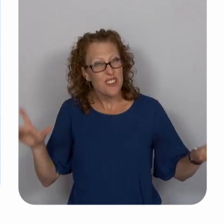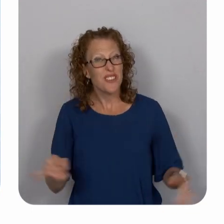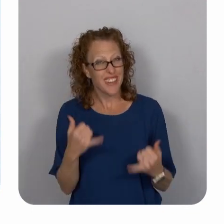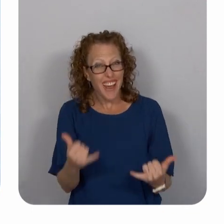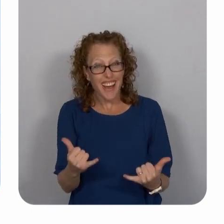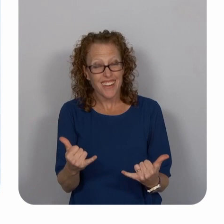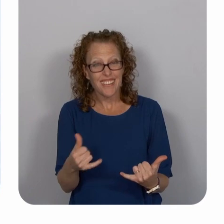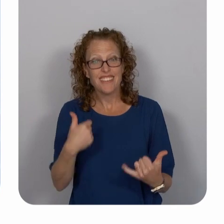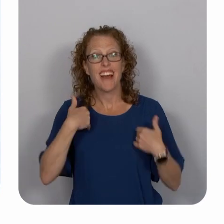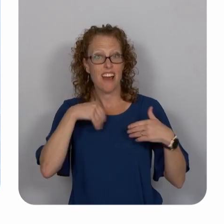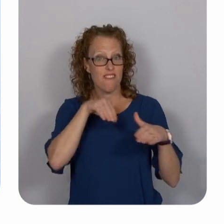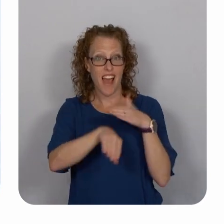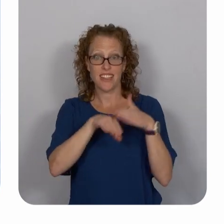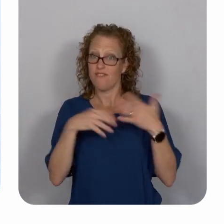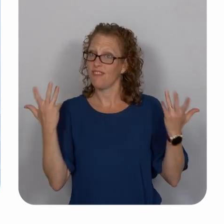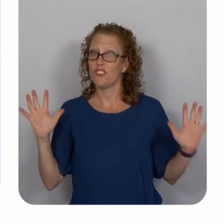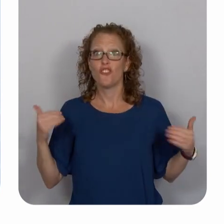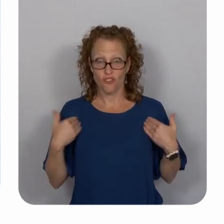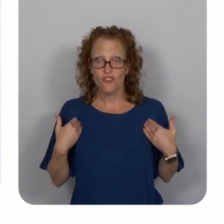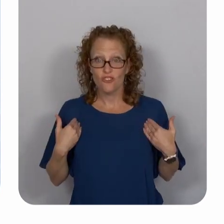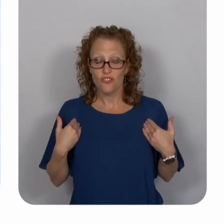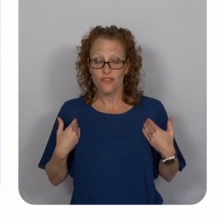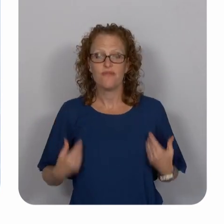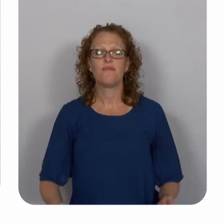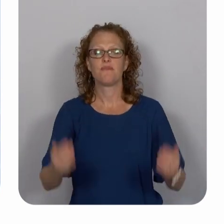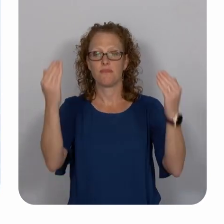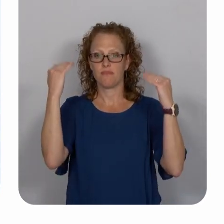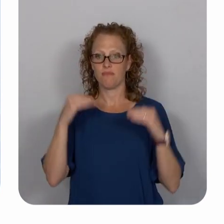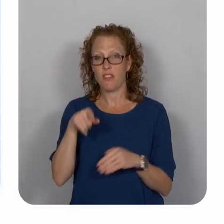If you’re a graphics pro, you can go a lot further.